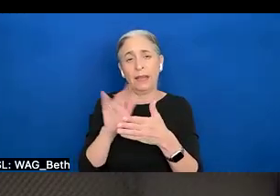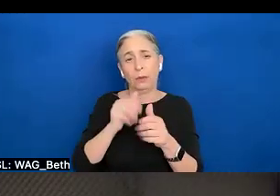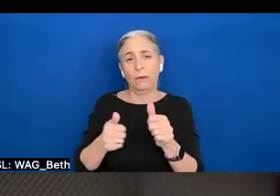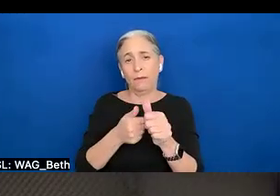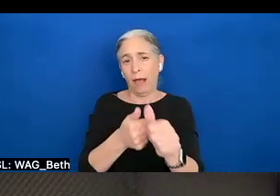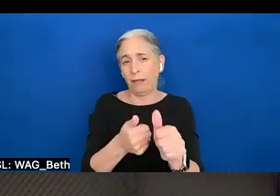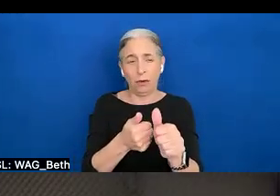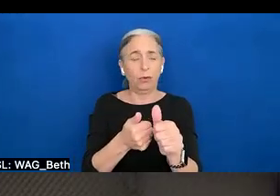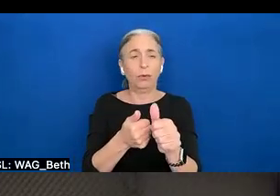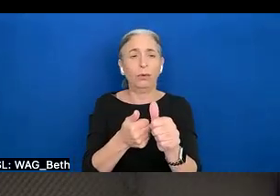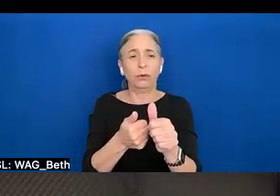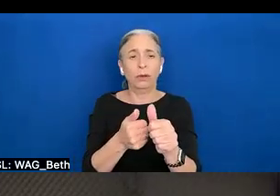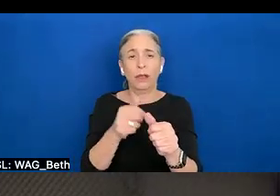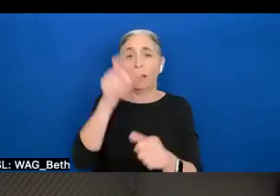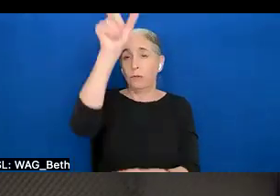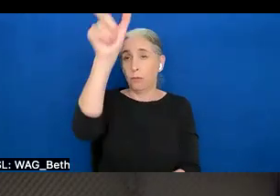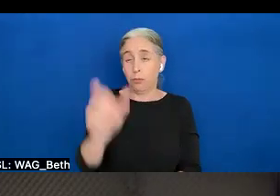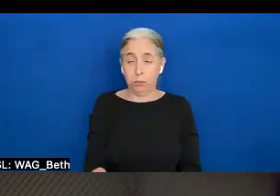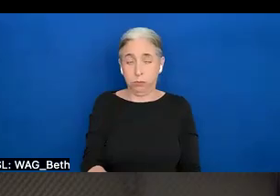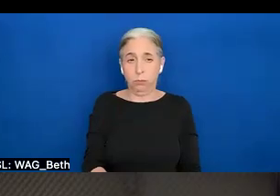follow in the entire column.